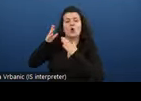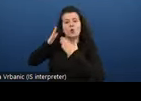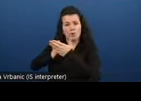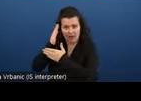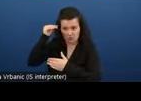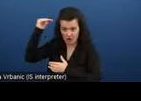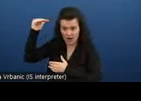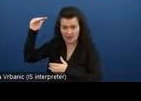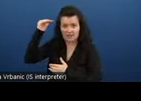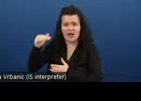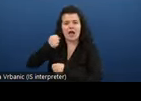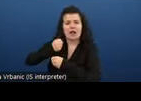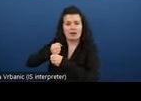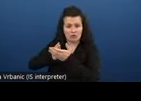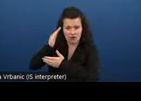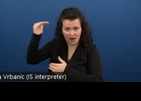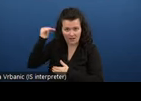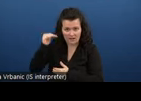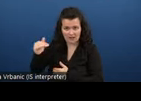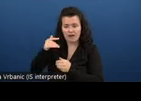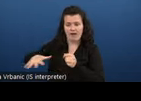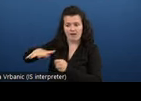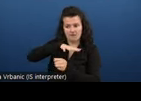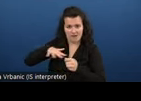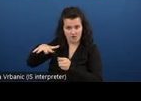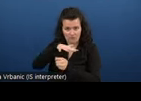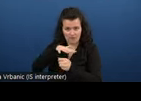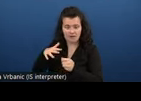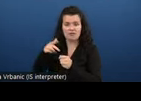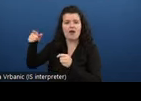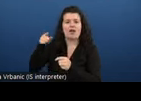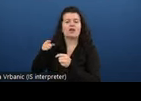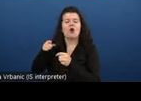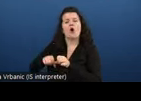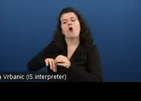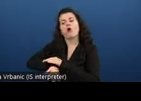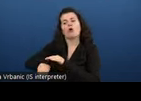and anti corruption. So these principles are also based on international conventions, so